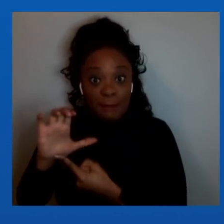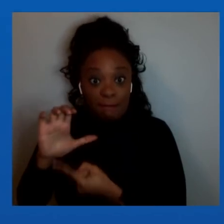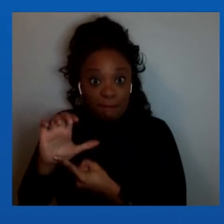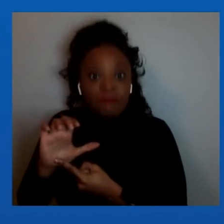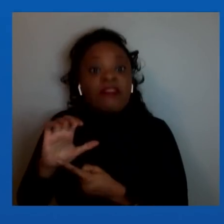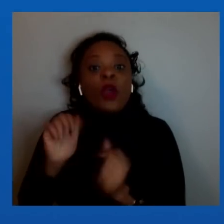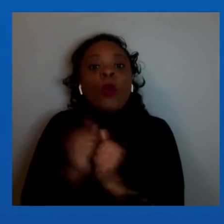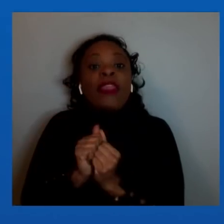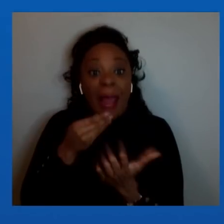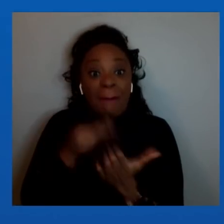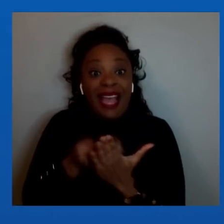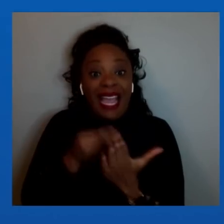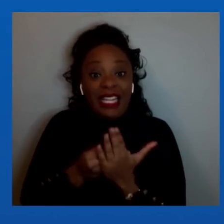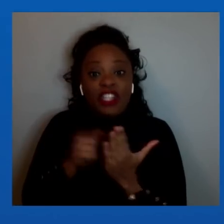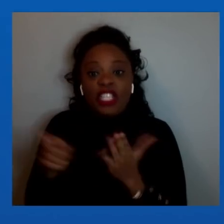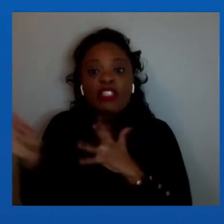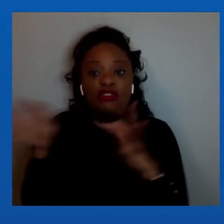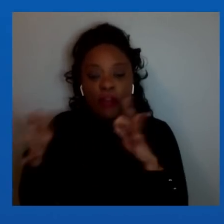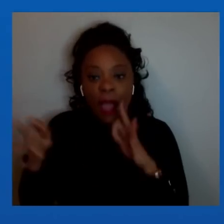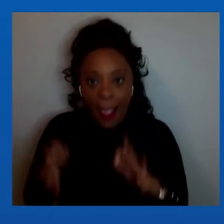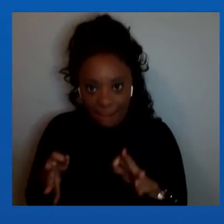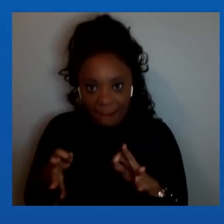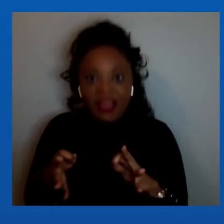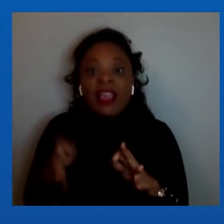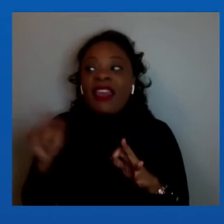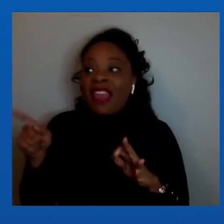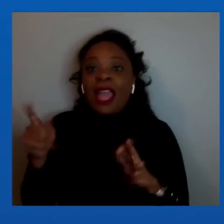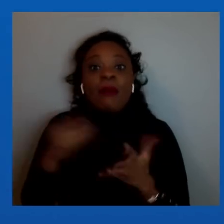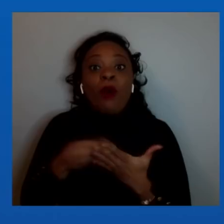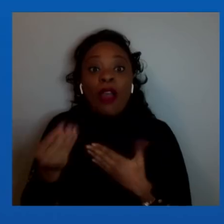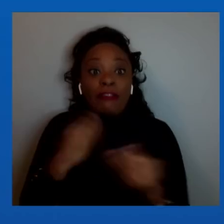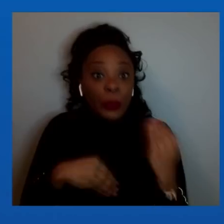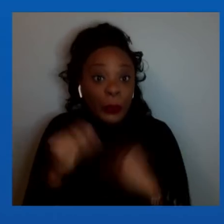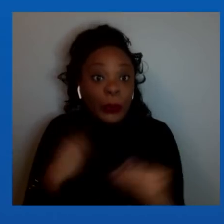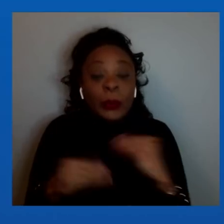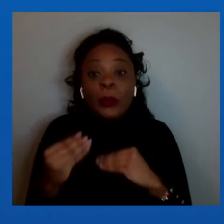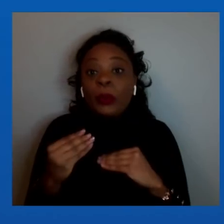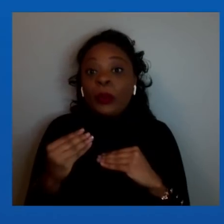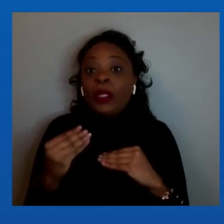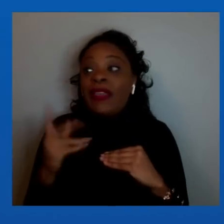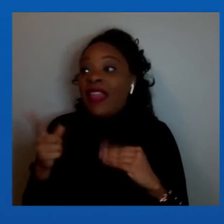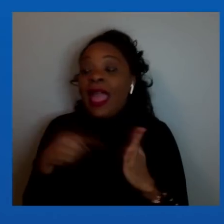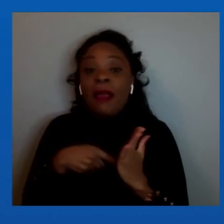she described that they bought food, they paid their daily expenses,